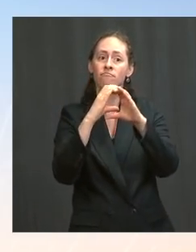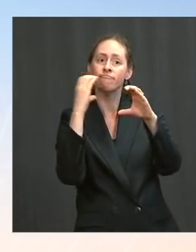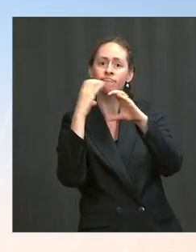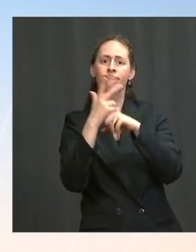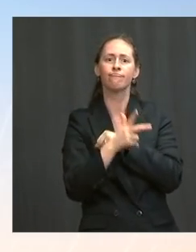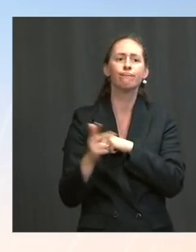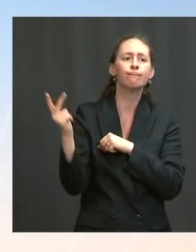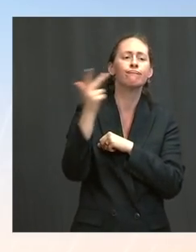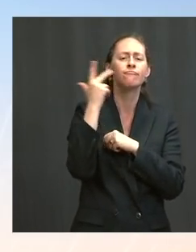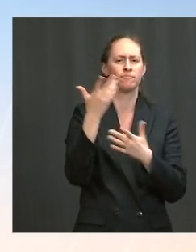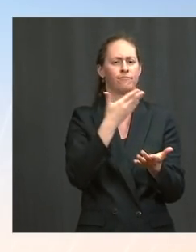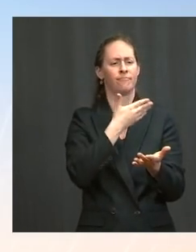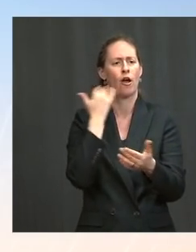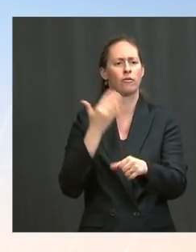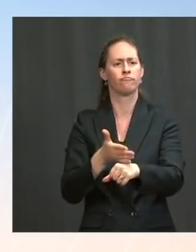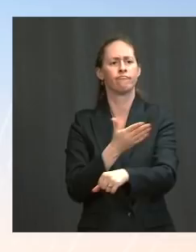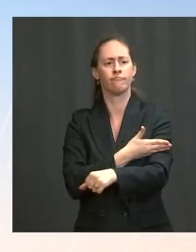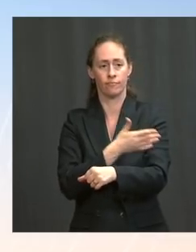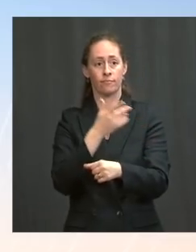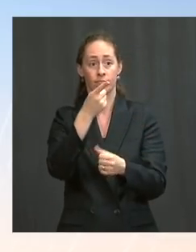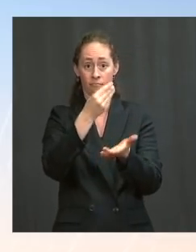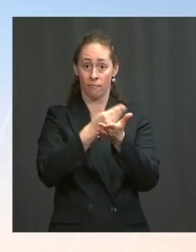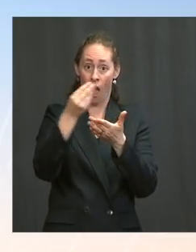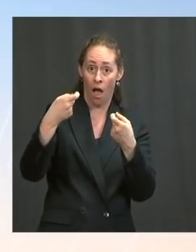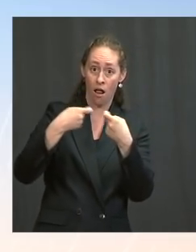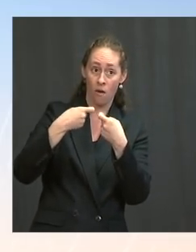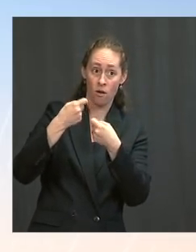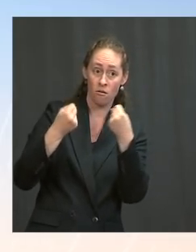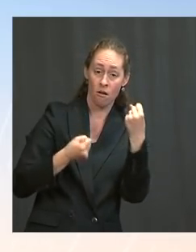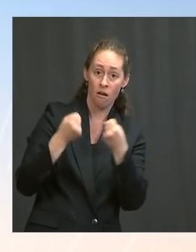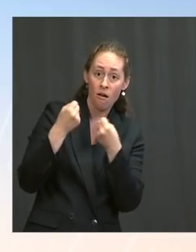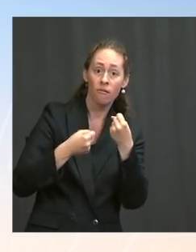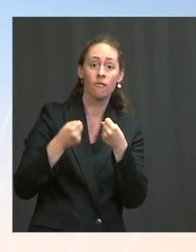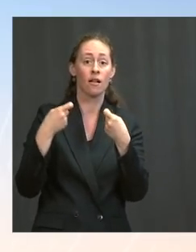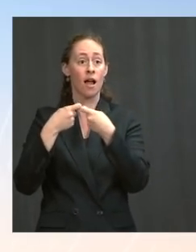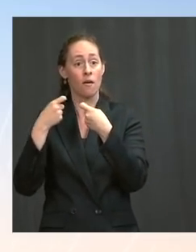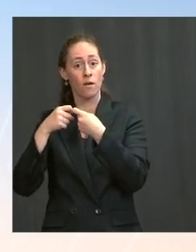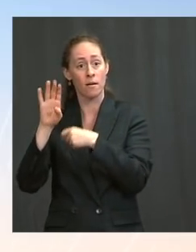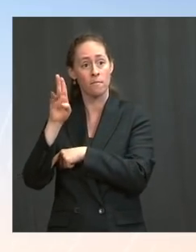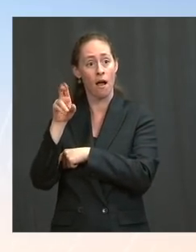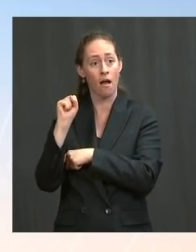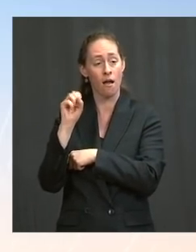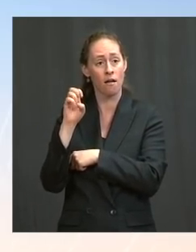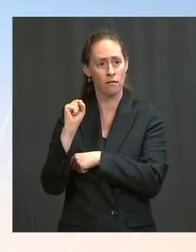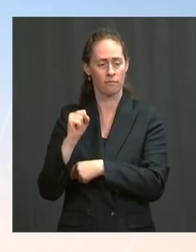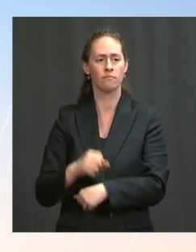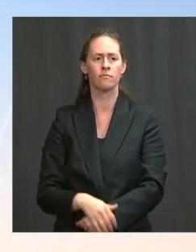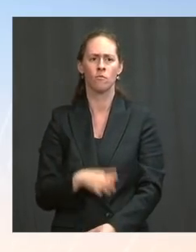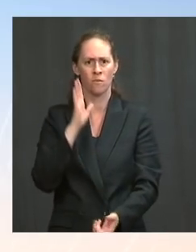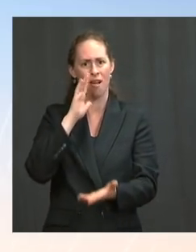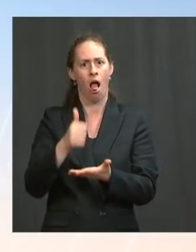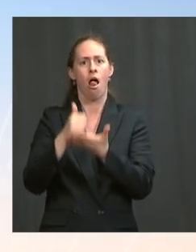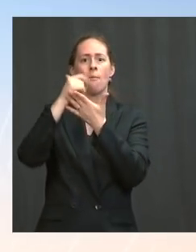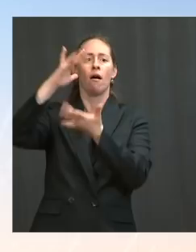that purchasing electric vehicles will -- which would be a huge contributor to reducing greenhouse gas emissions --